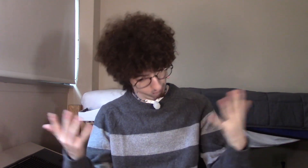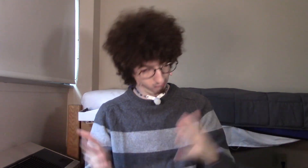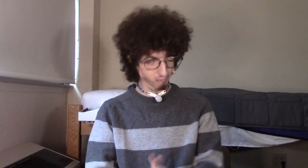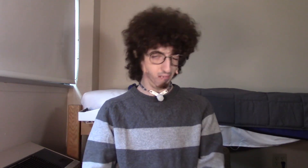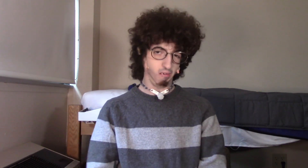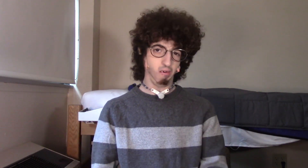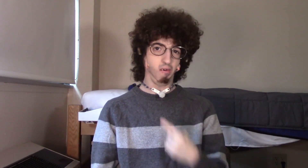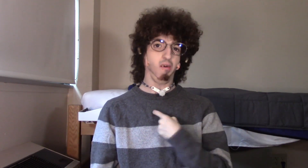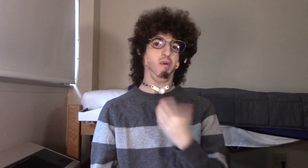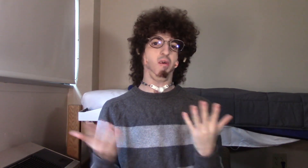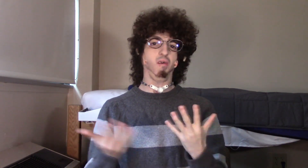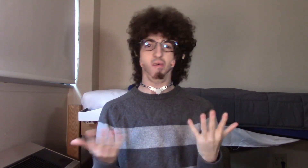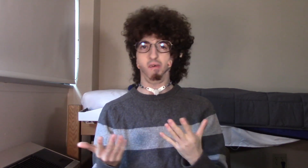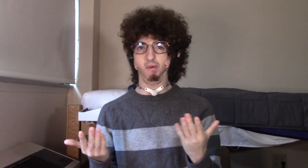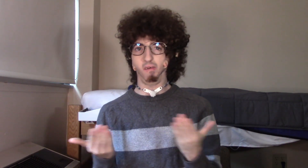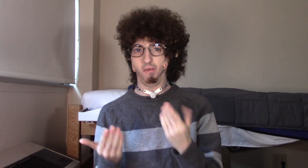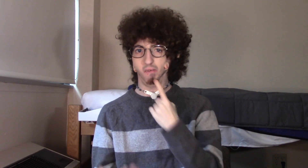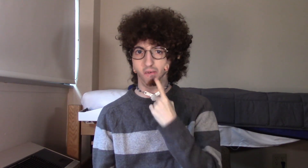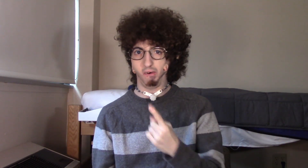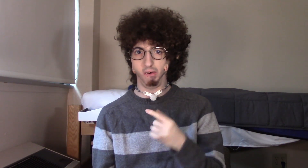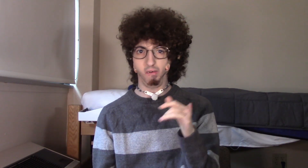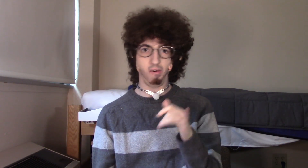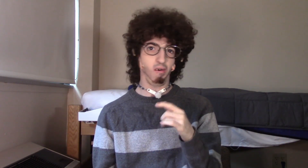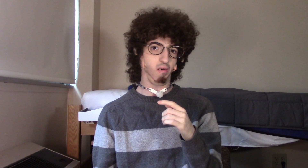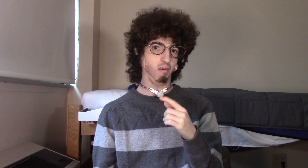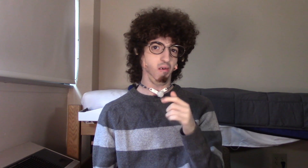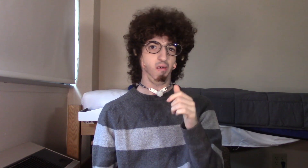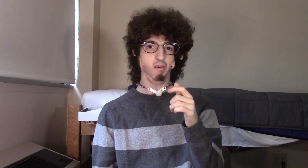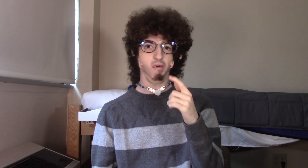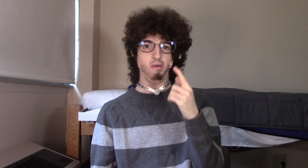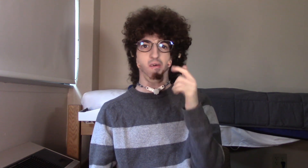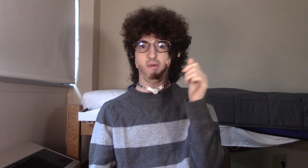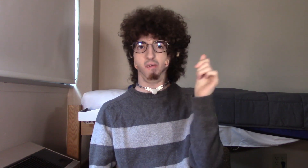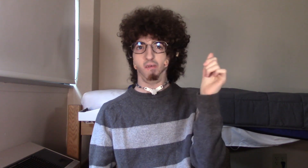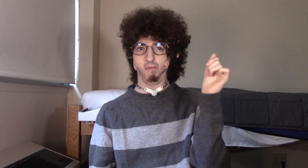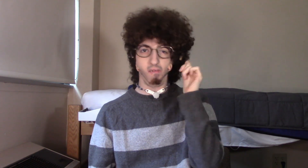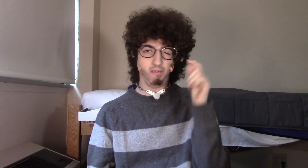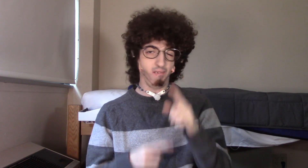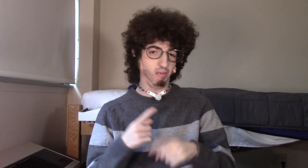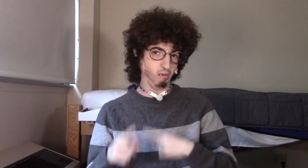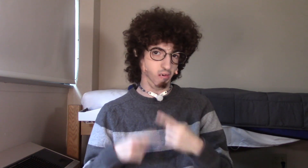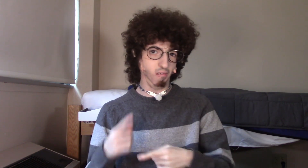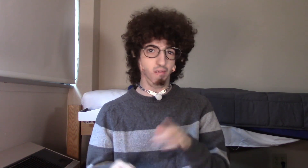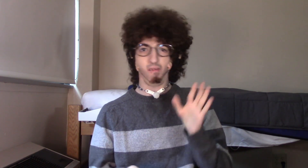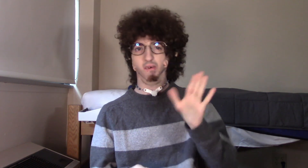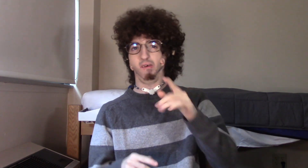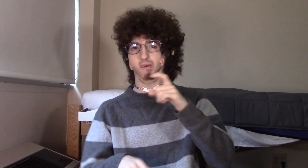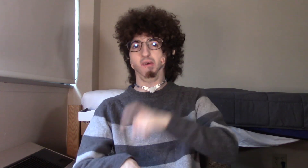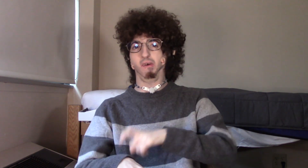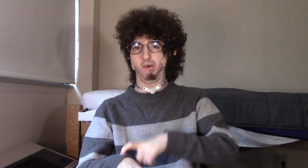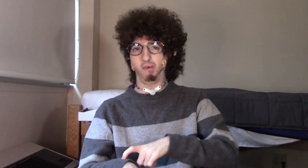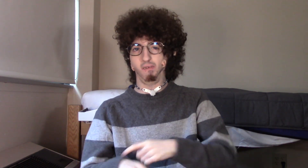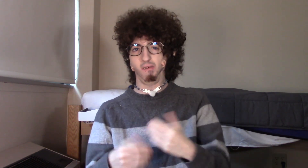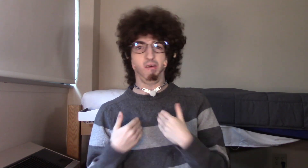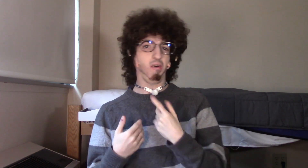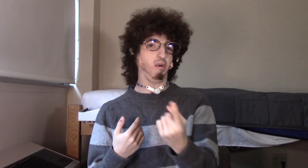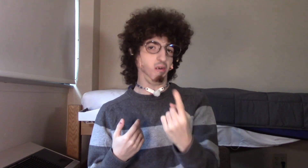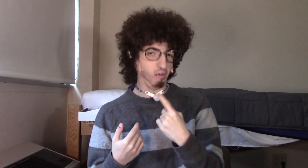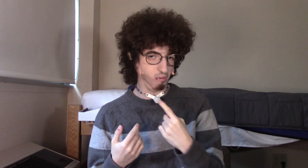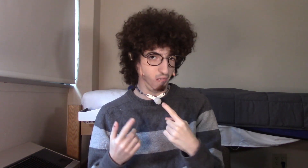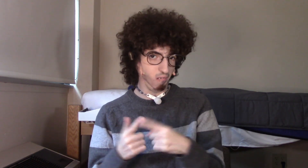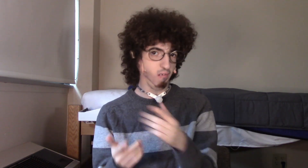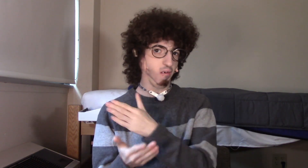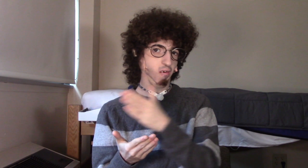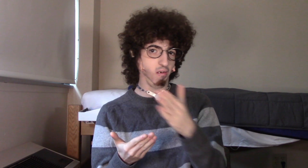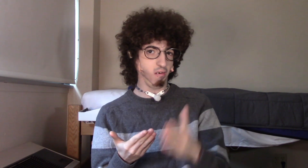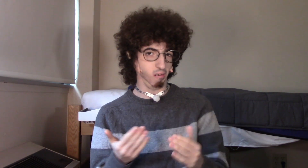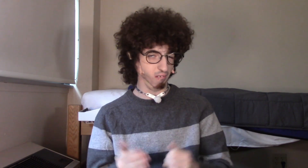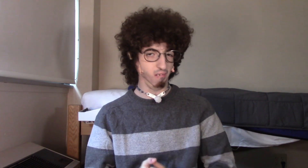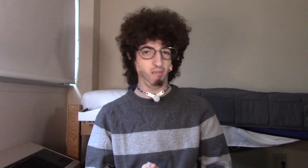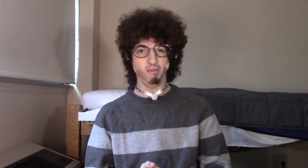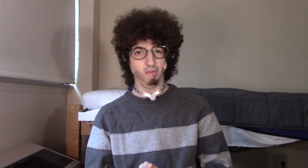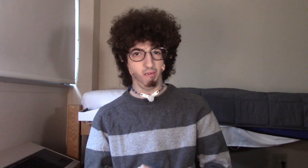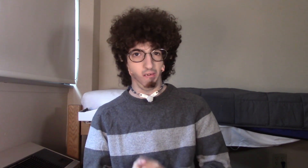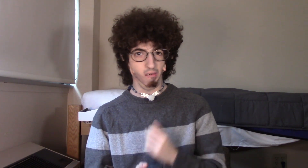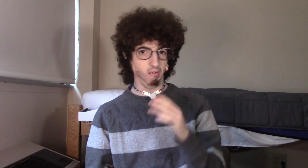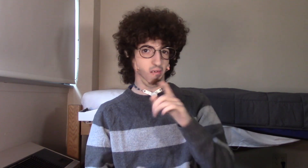Well, I'm here to say that Andy Signs, his time has come to an end